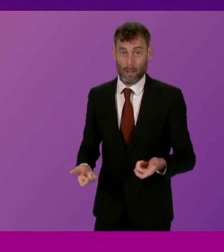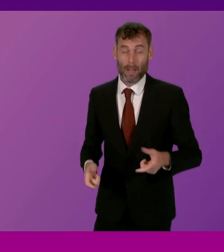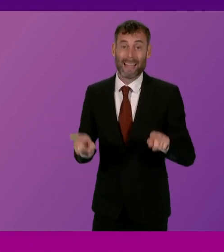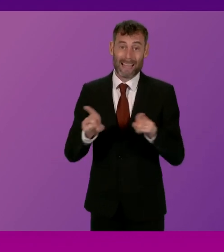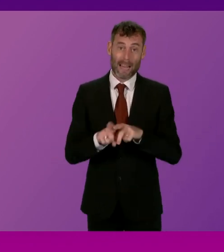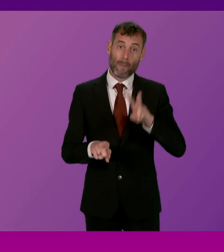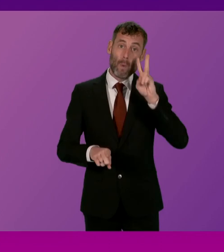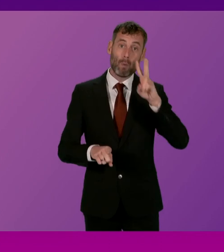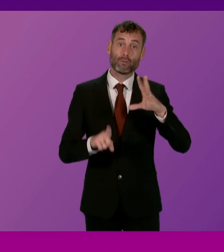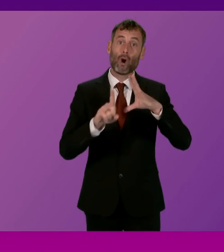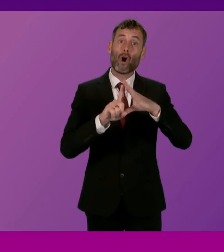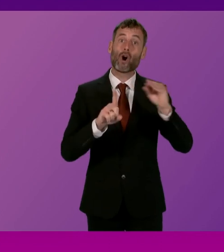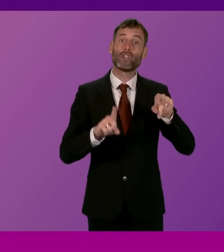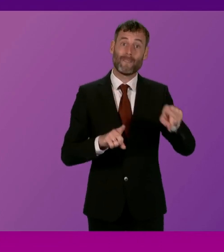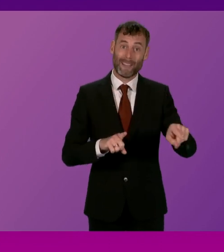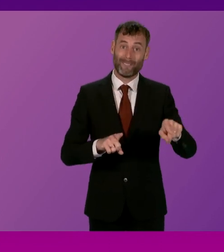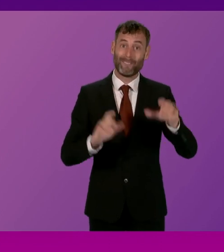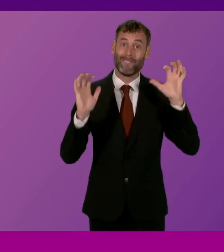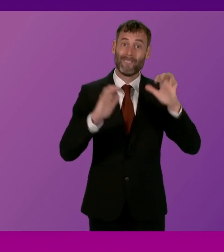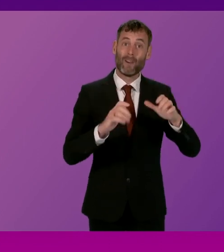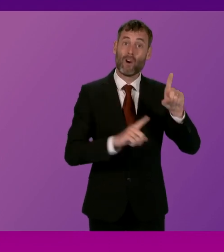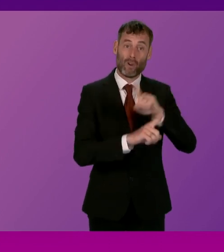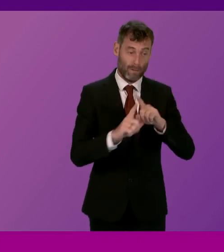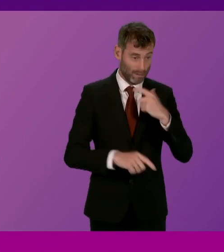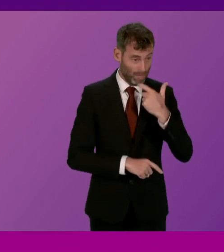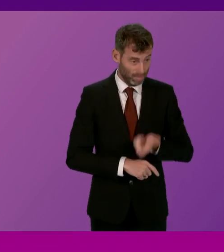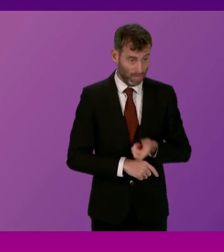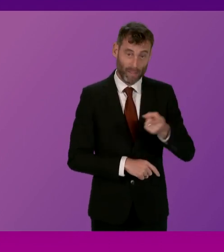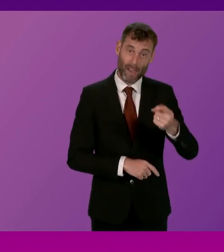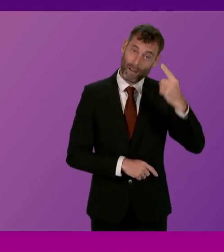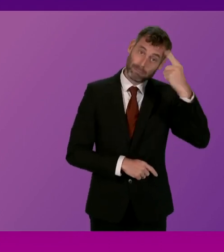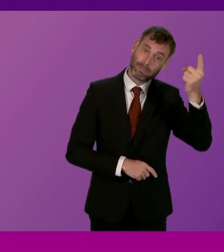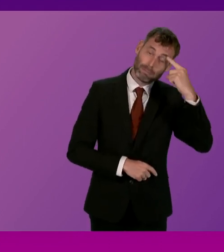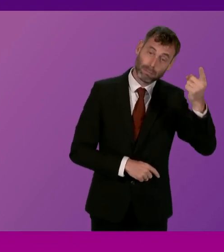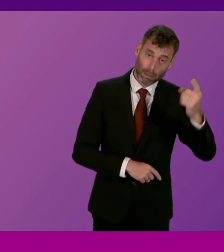Scottish Greens know that the systemic causes of the climate emergency cause poverty and inequality, too.